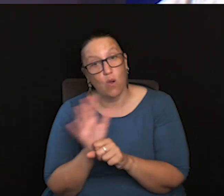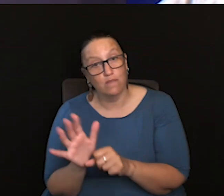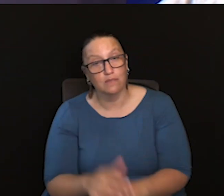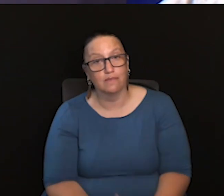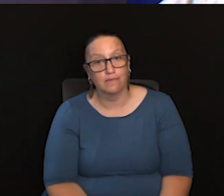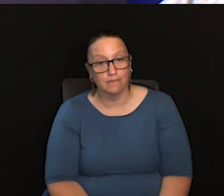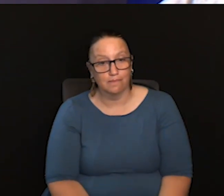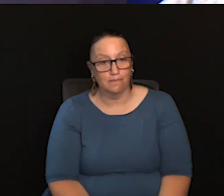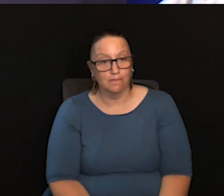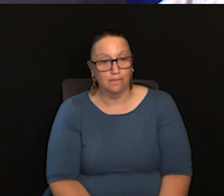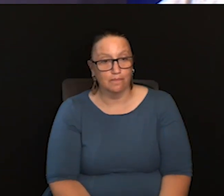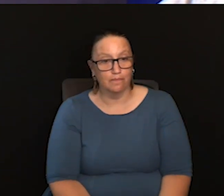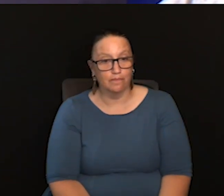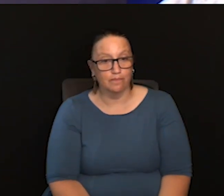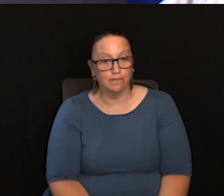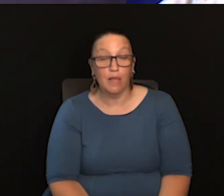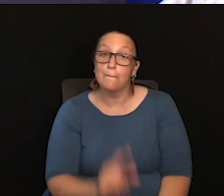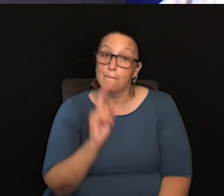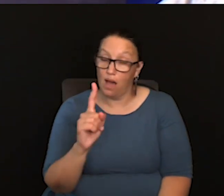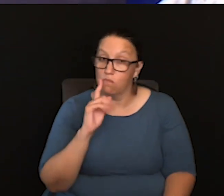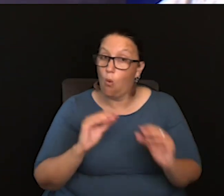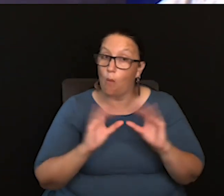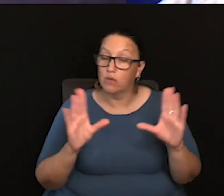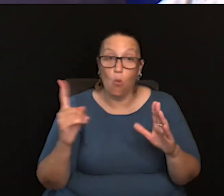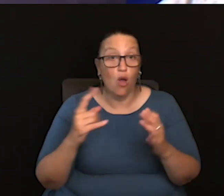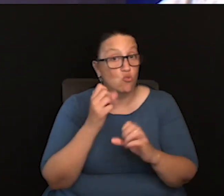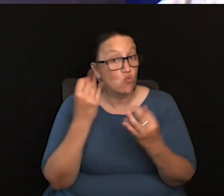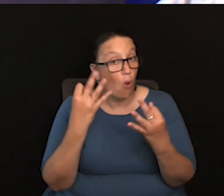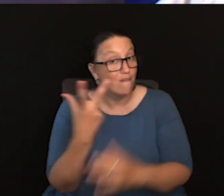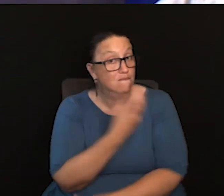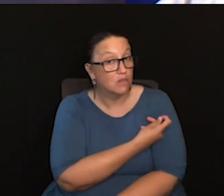Just reinforces the importance of vaccination, the importance of those two initial doses,